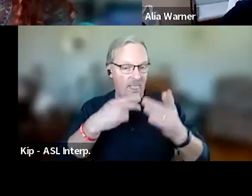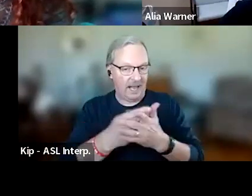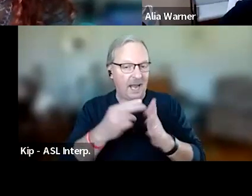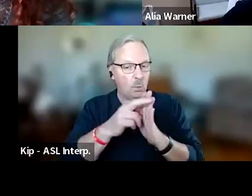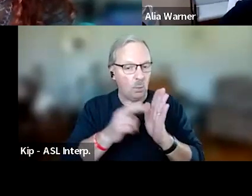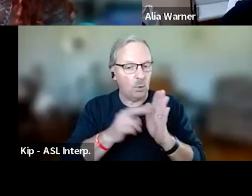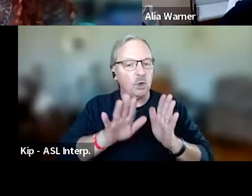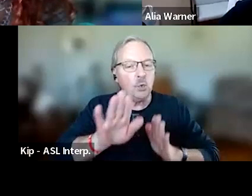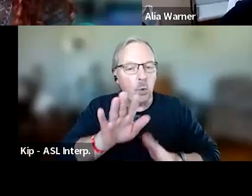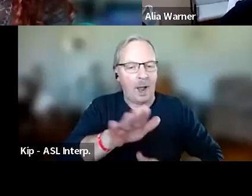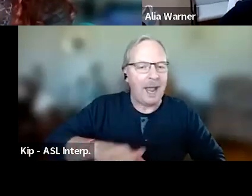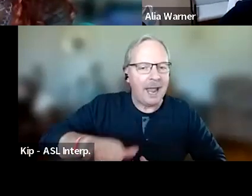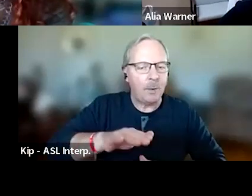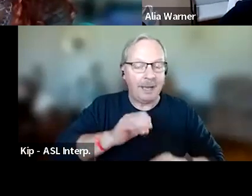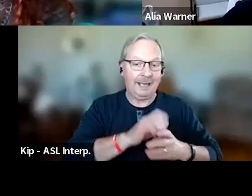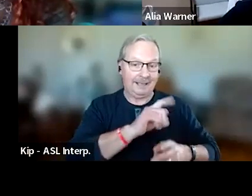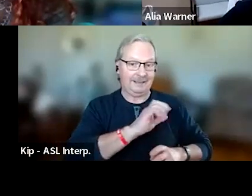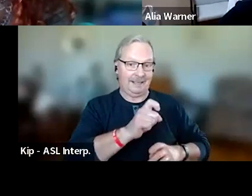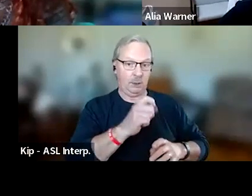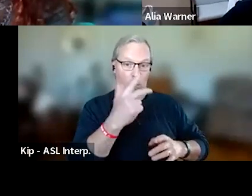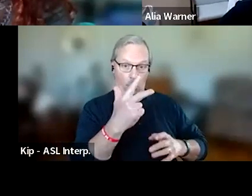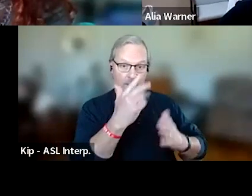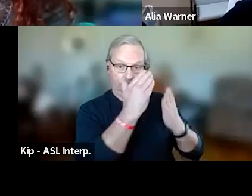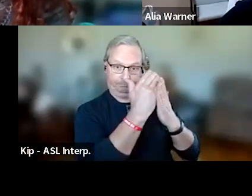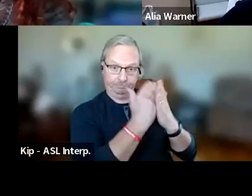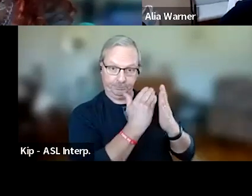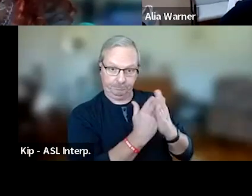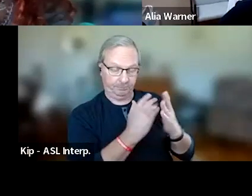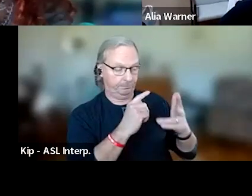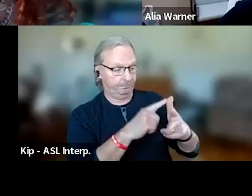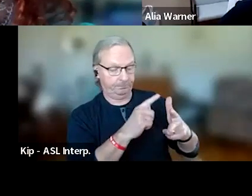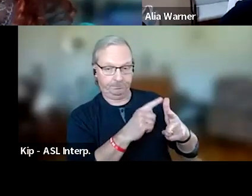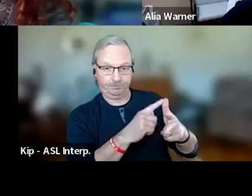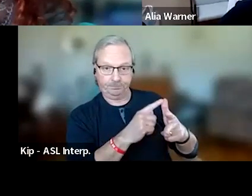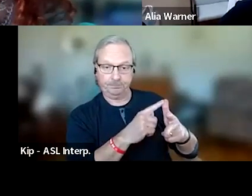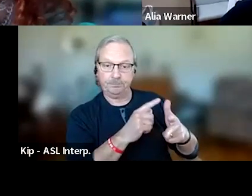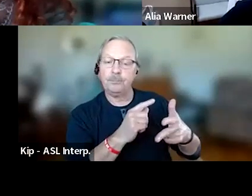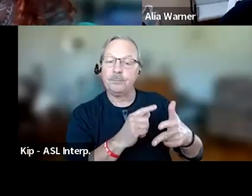So in Texas there's three criteria, and you have to have the person meet at least one